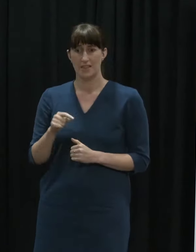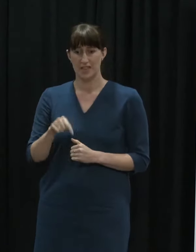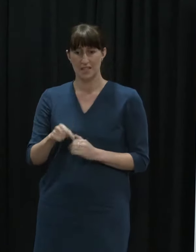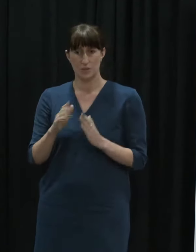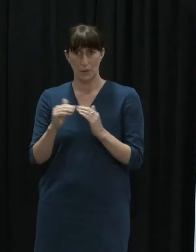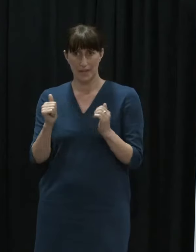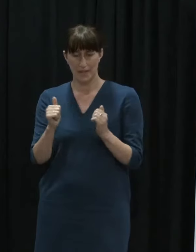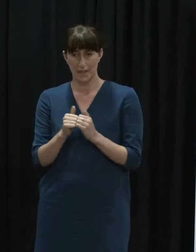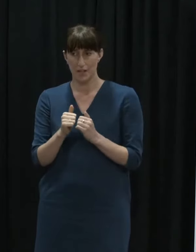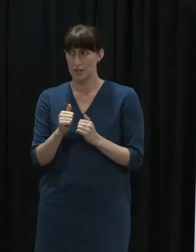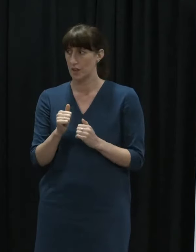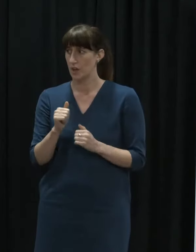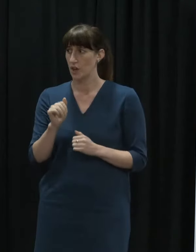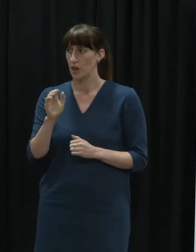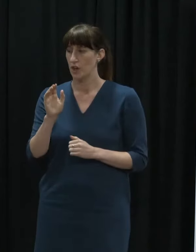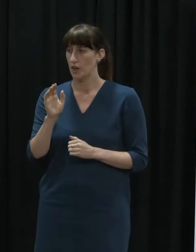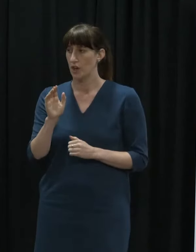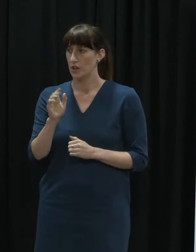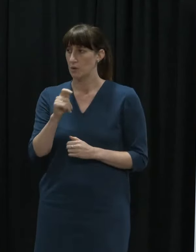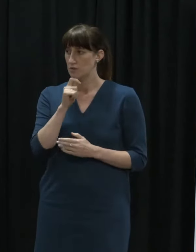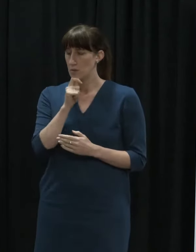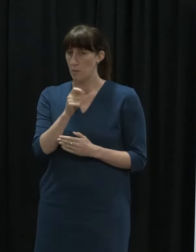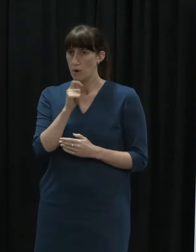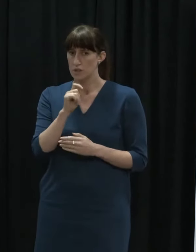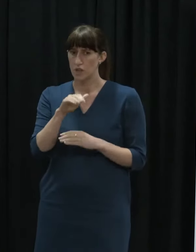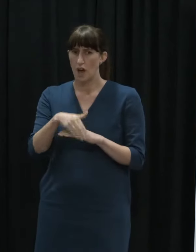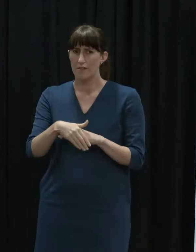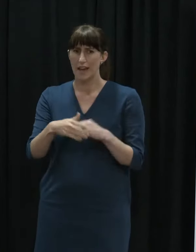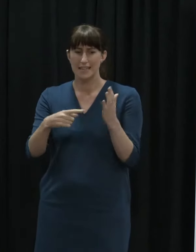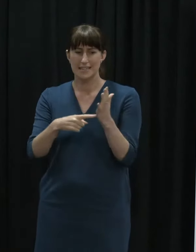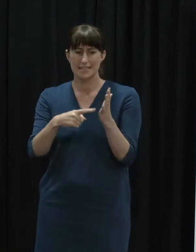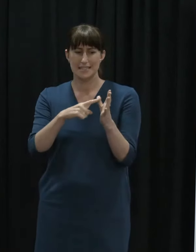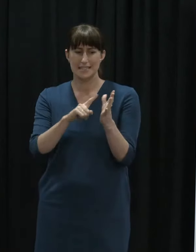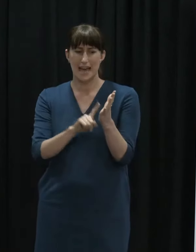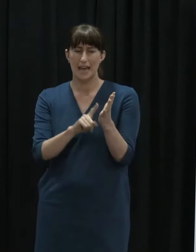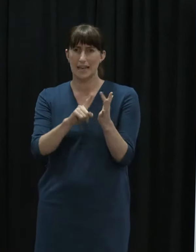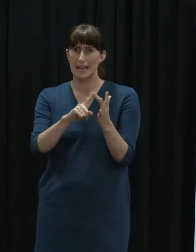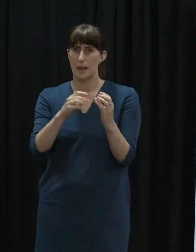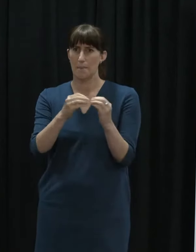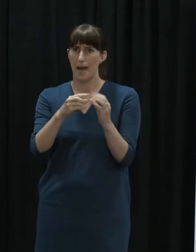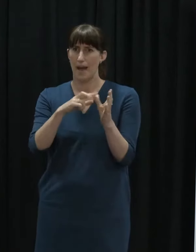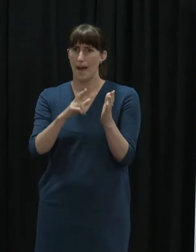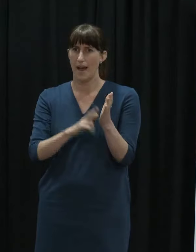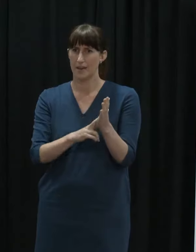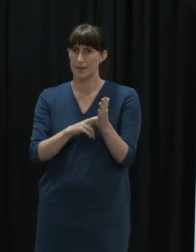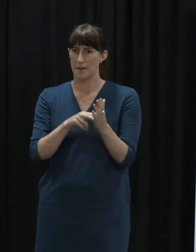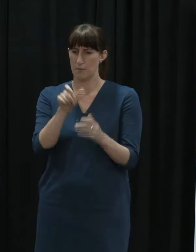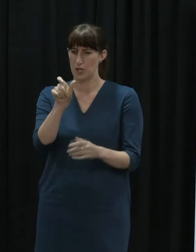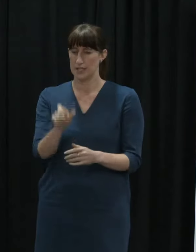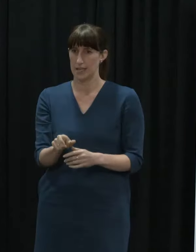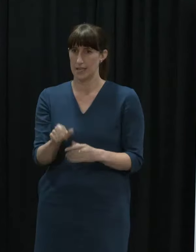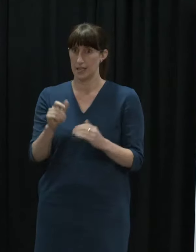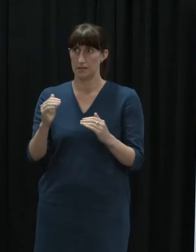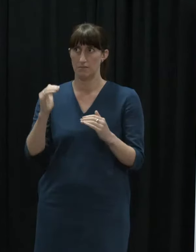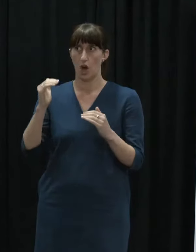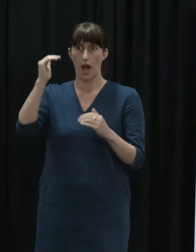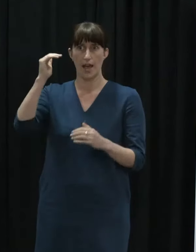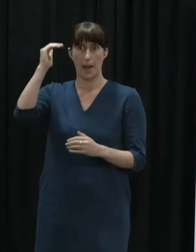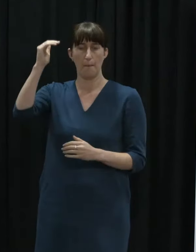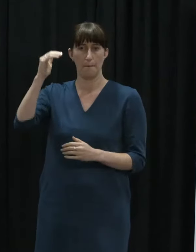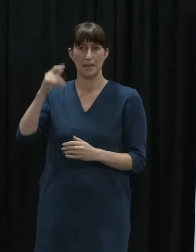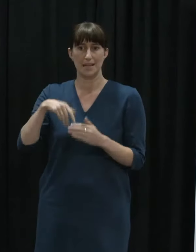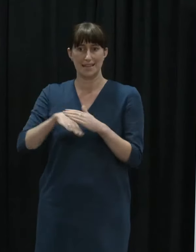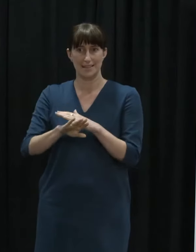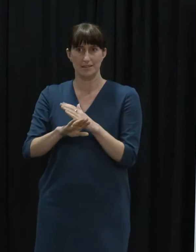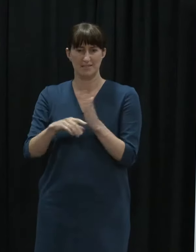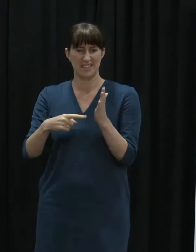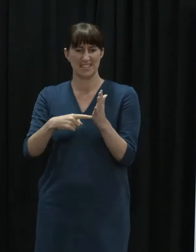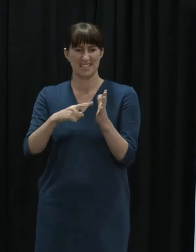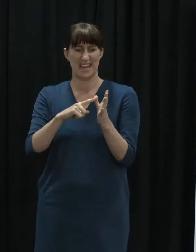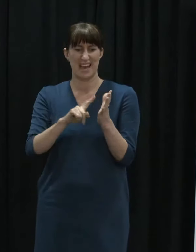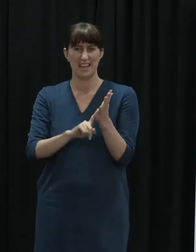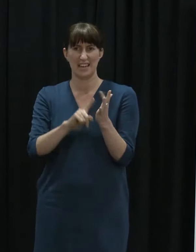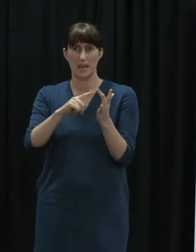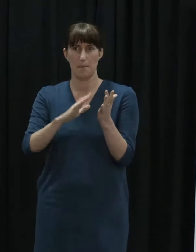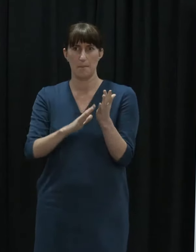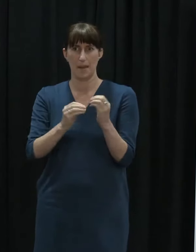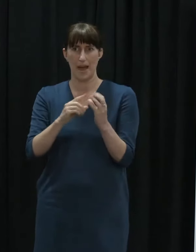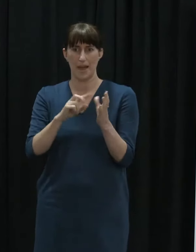move into the new framework.